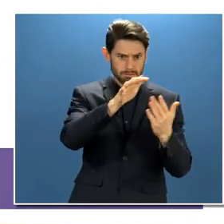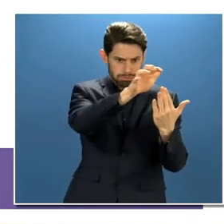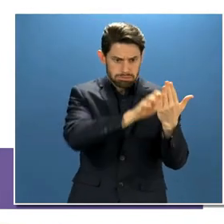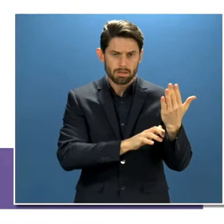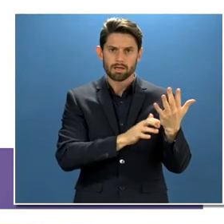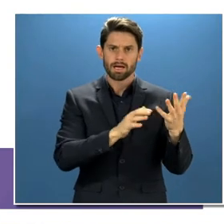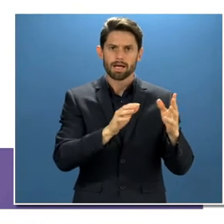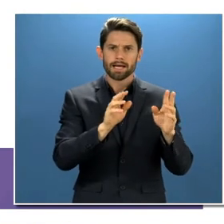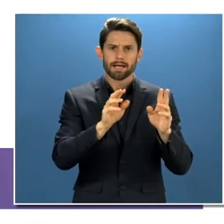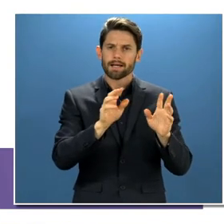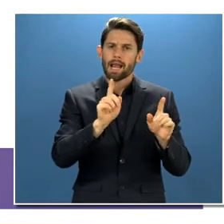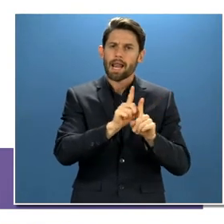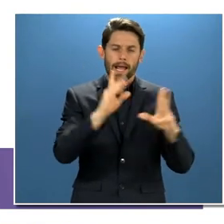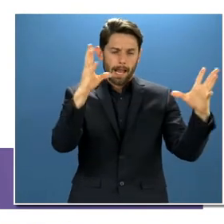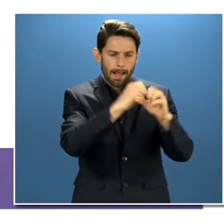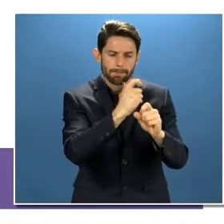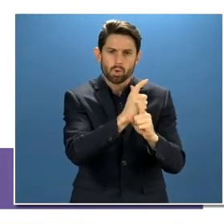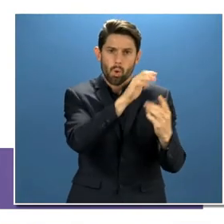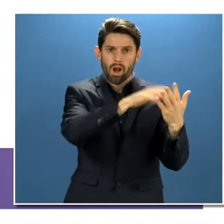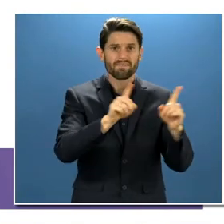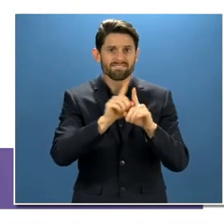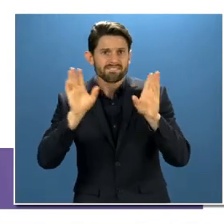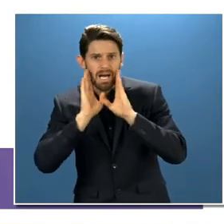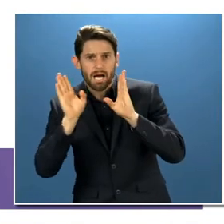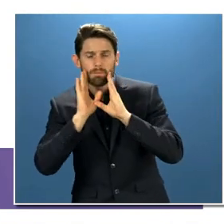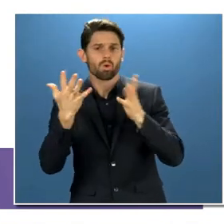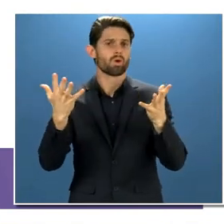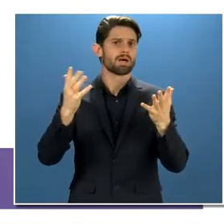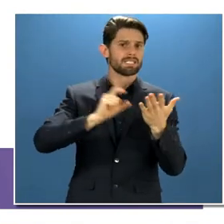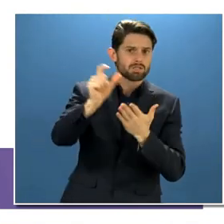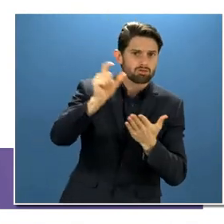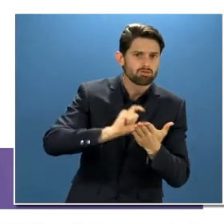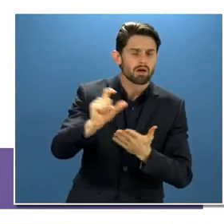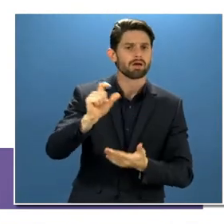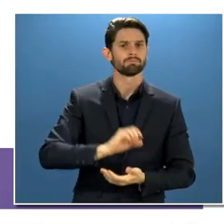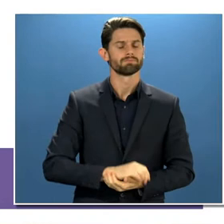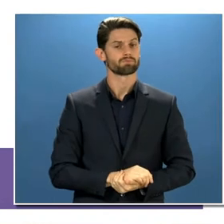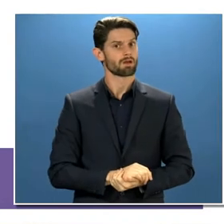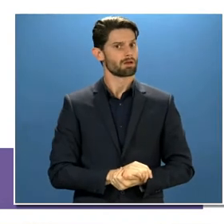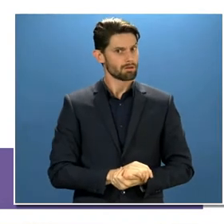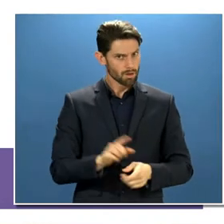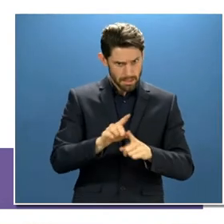Instagram, all of that, we could definitely do that. Is it important that employers ask people with disability